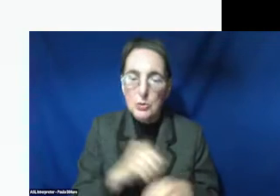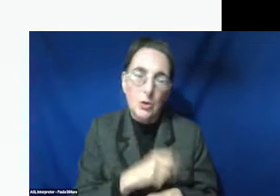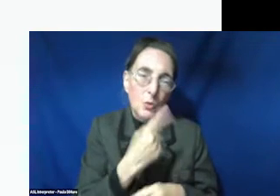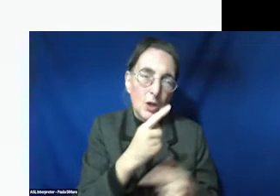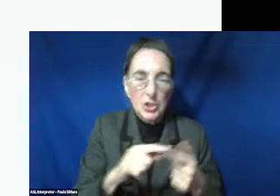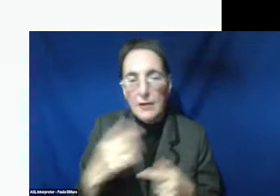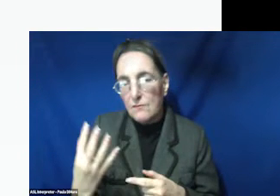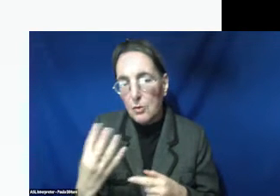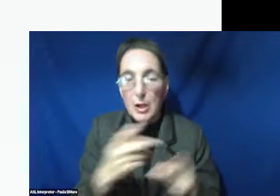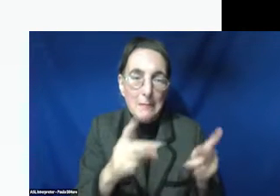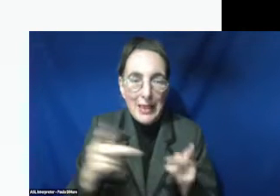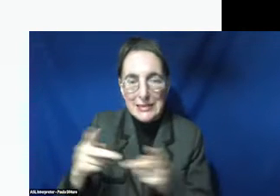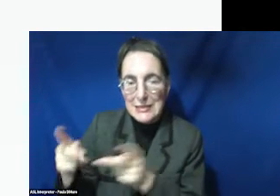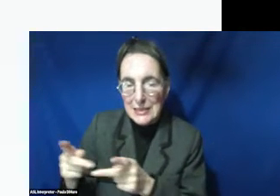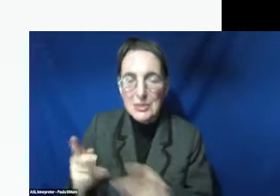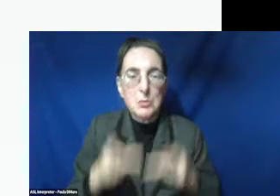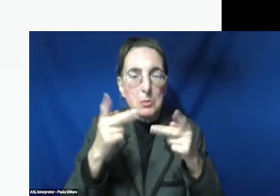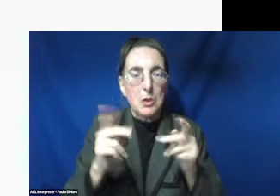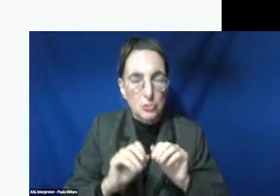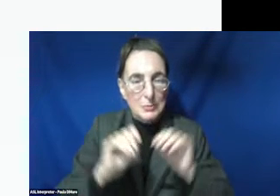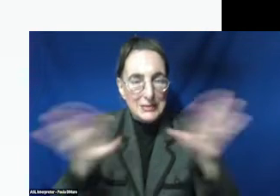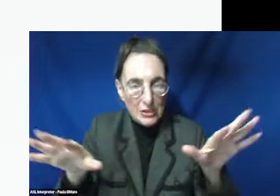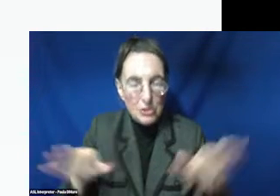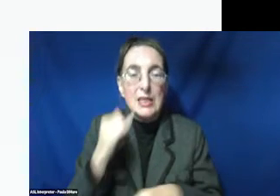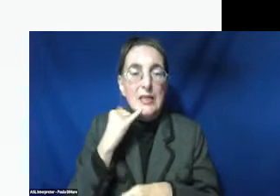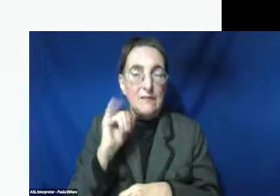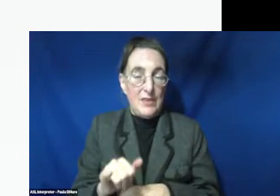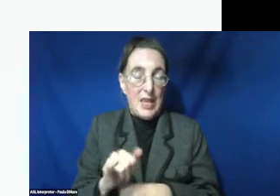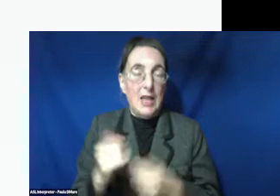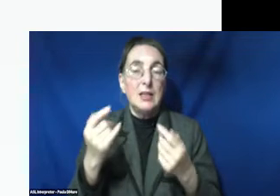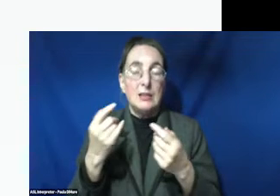So if that's the case, you would have some enabled form fields here to select your program.